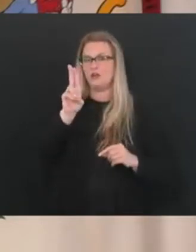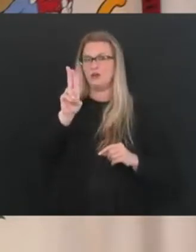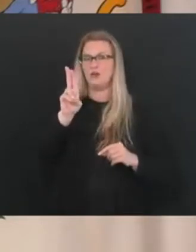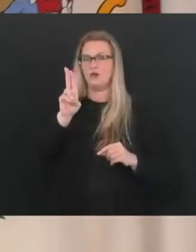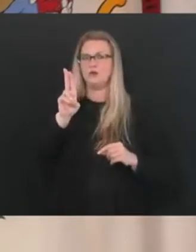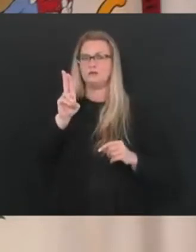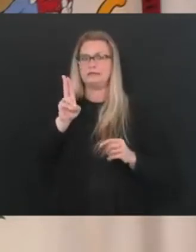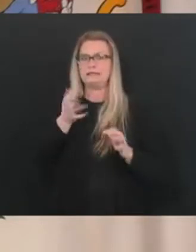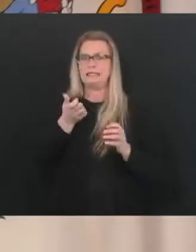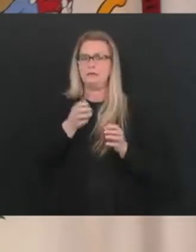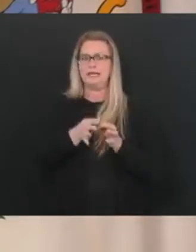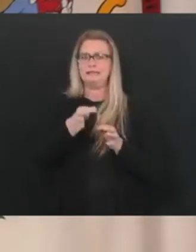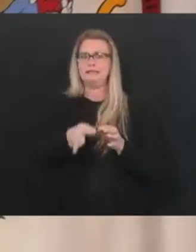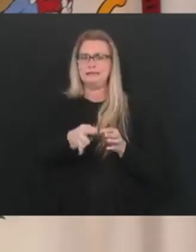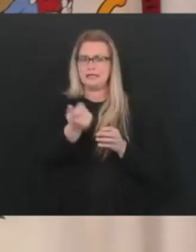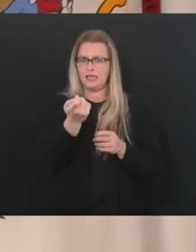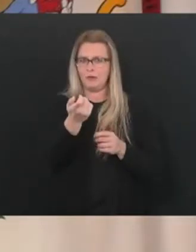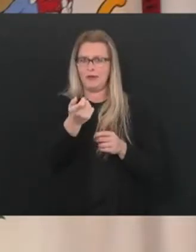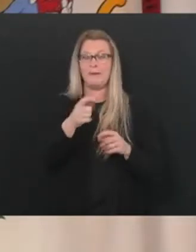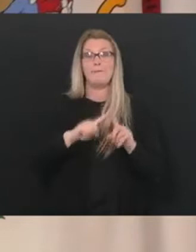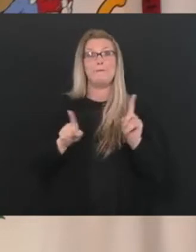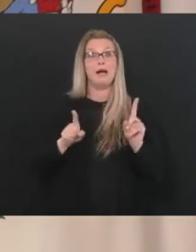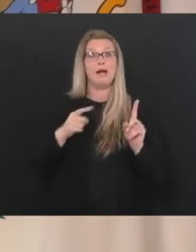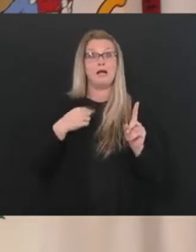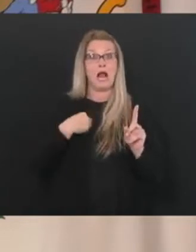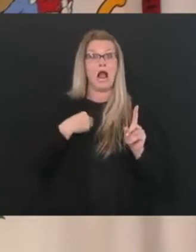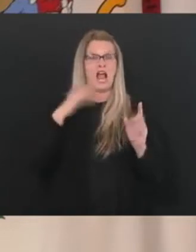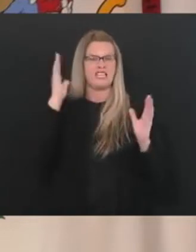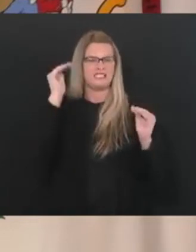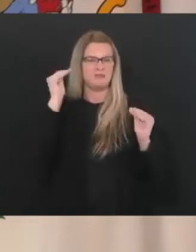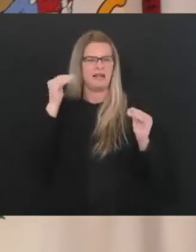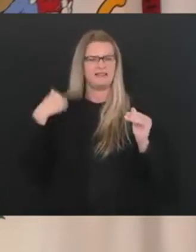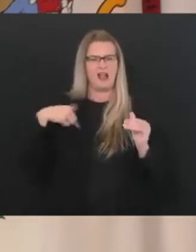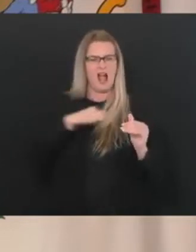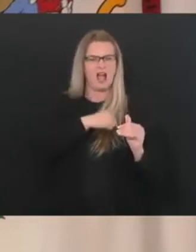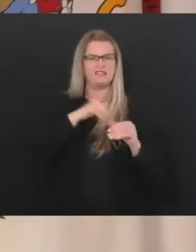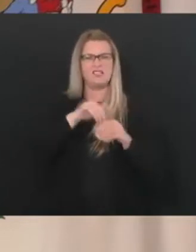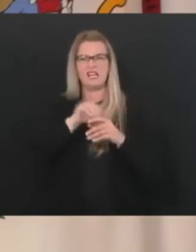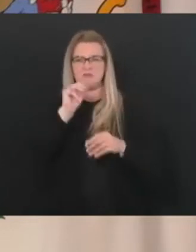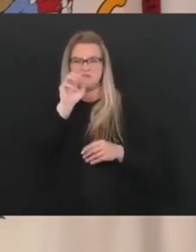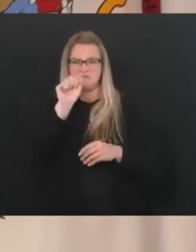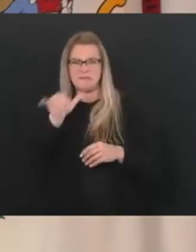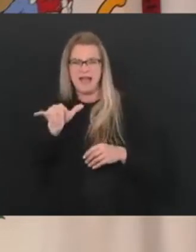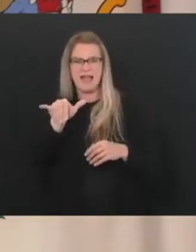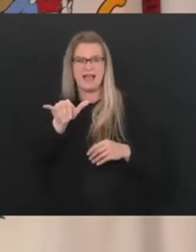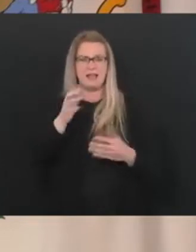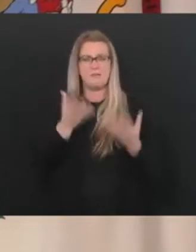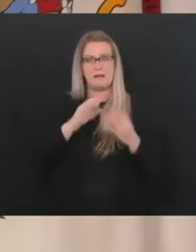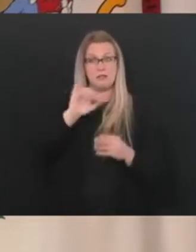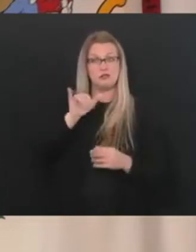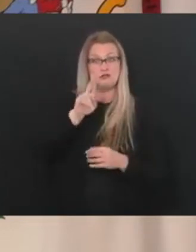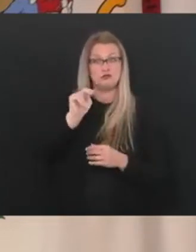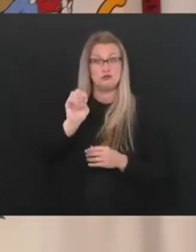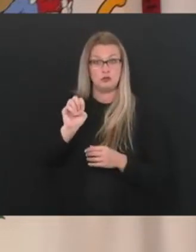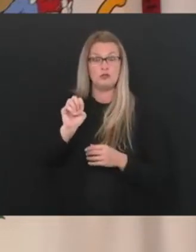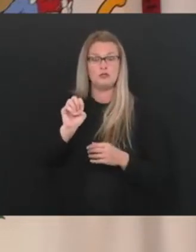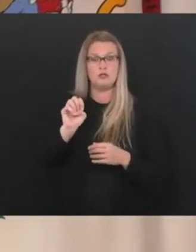IN ITSELF CAUSED A LITTLE BIT OF A SNAFU, IT'S GOING TO PUSH WVU